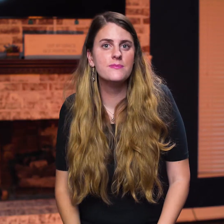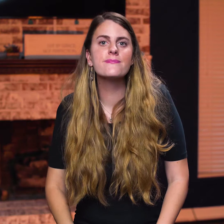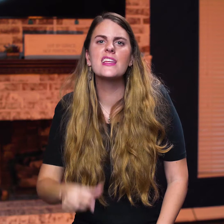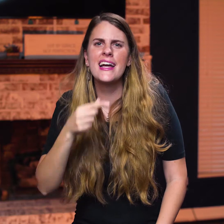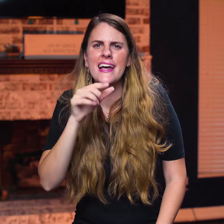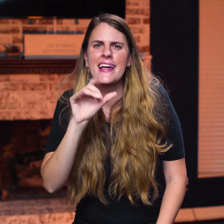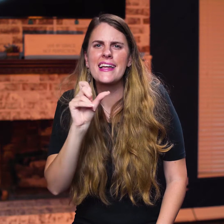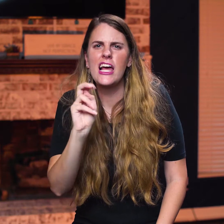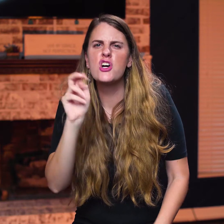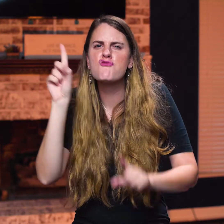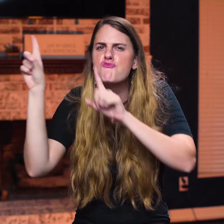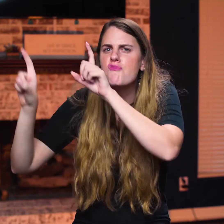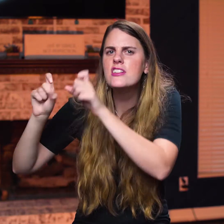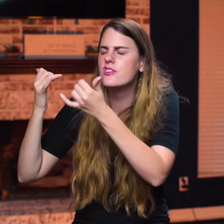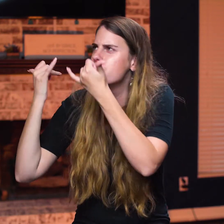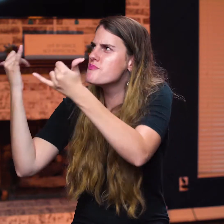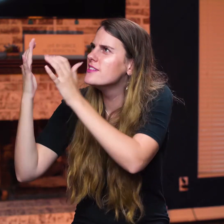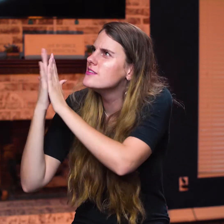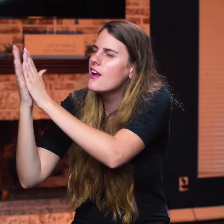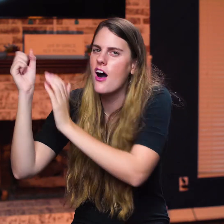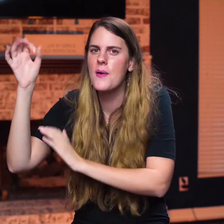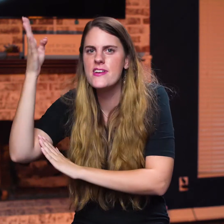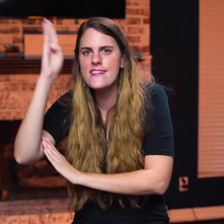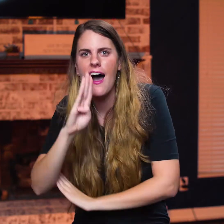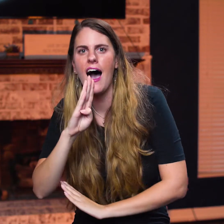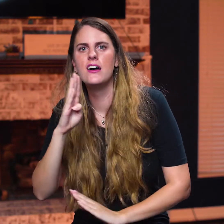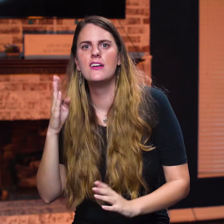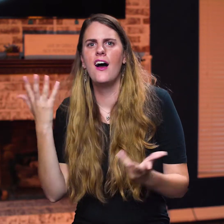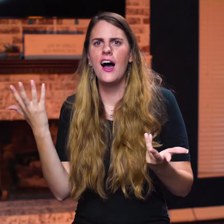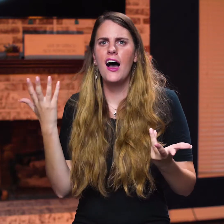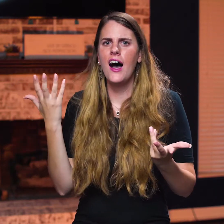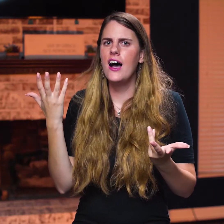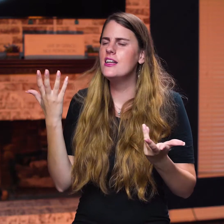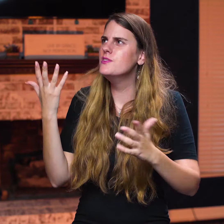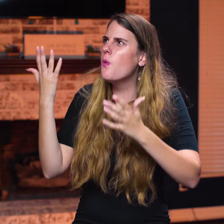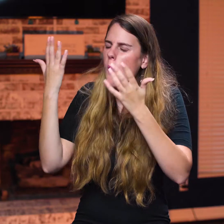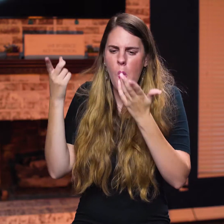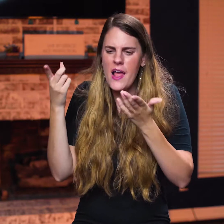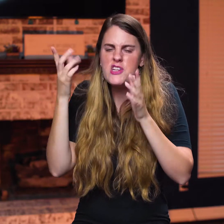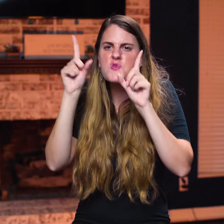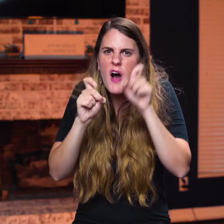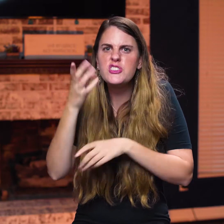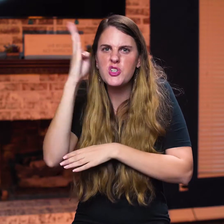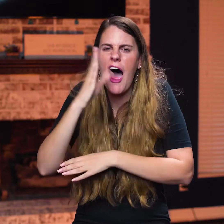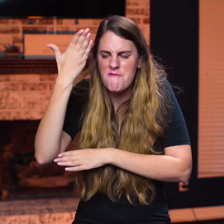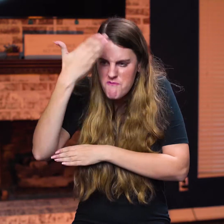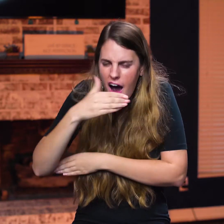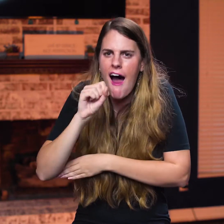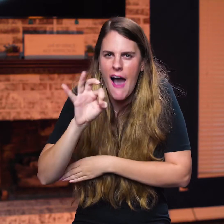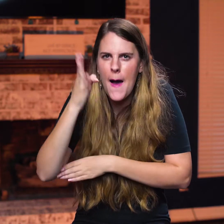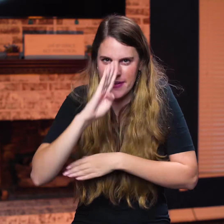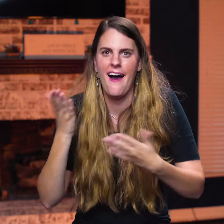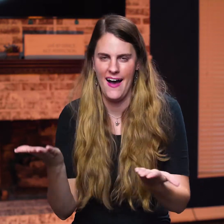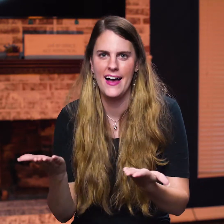Gideon questions the presence of God to the very presence of God!